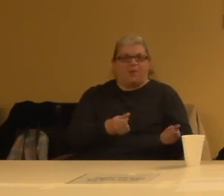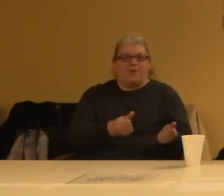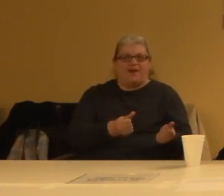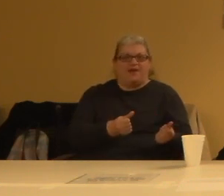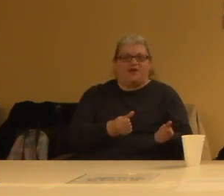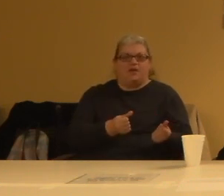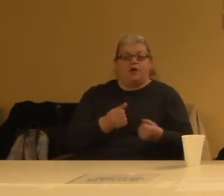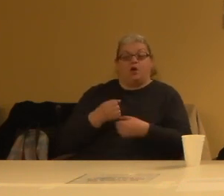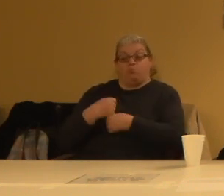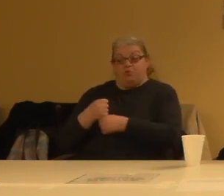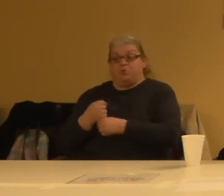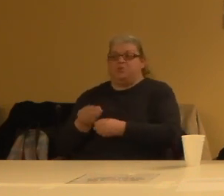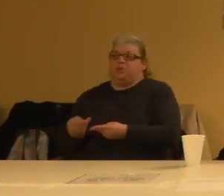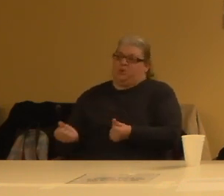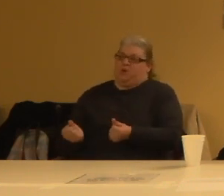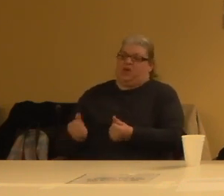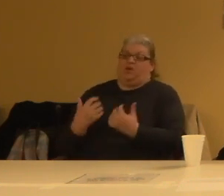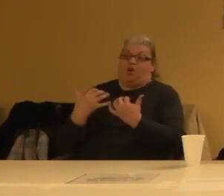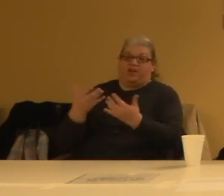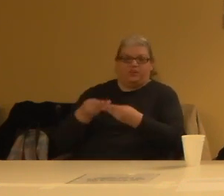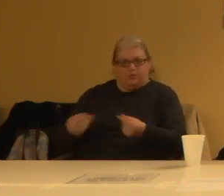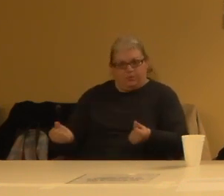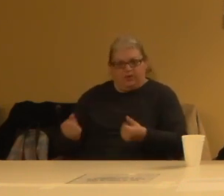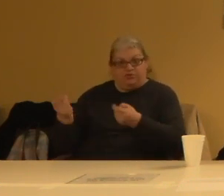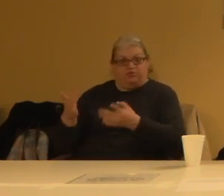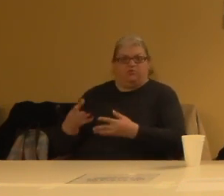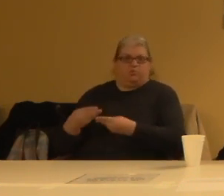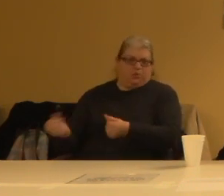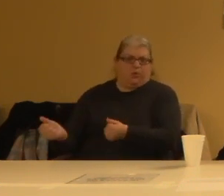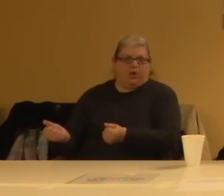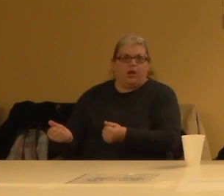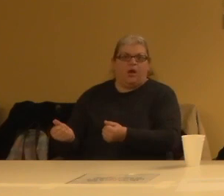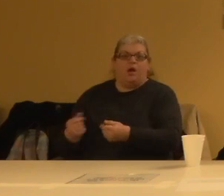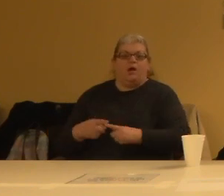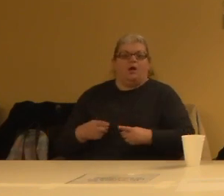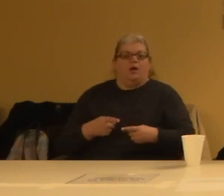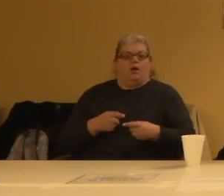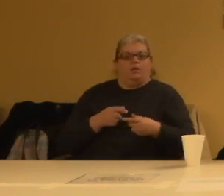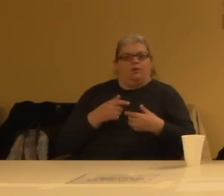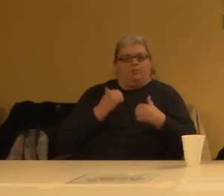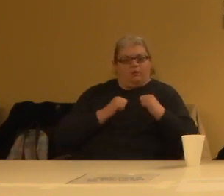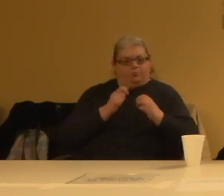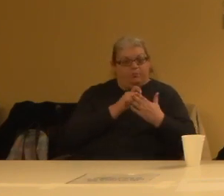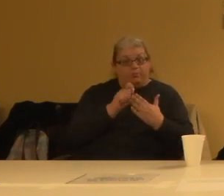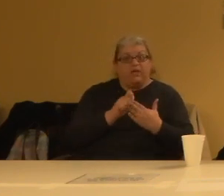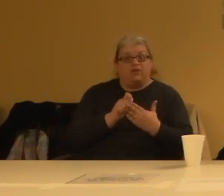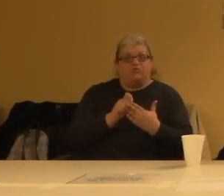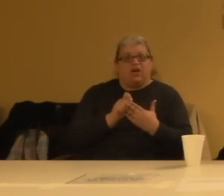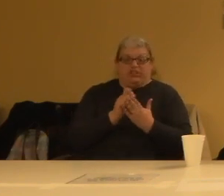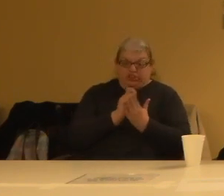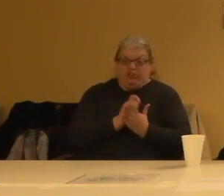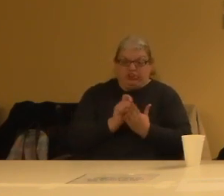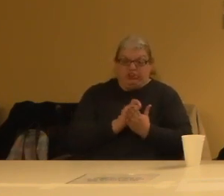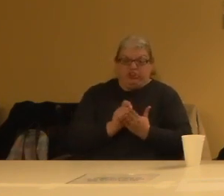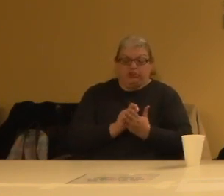Producing went away, audiences went away, directors went away, everything went away. But the playwrights were clogging up everybody's inboxes.